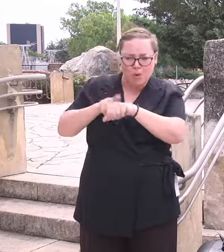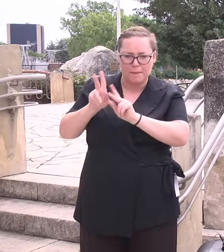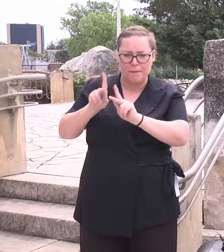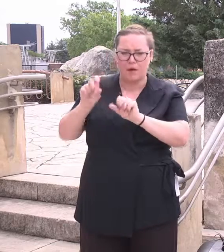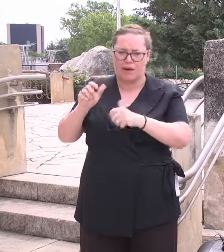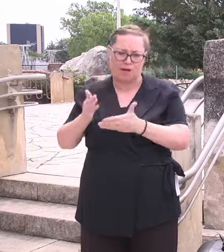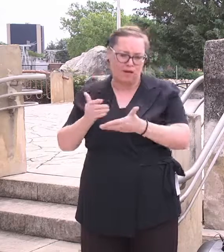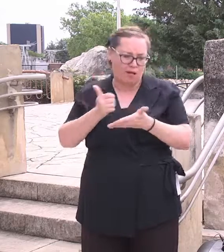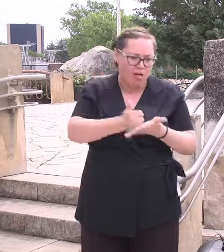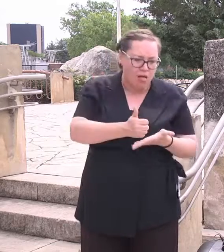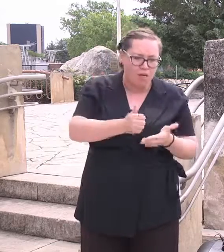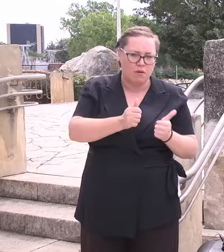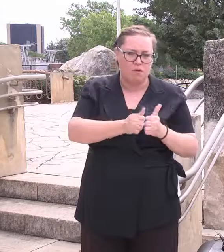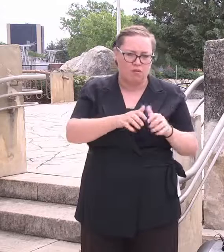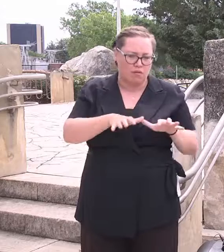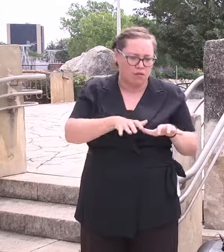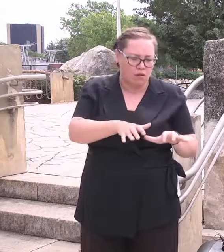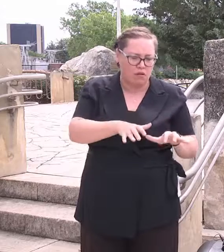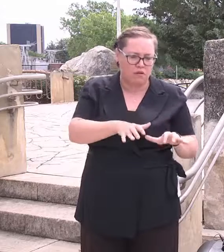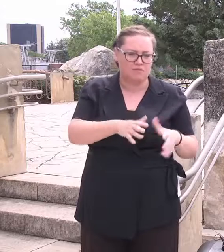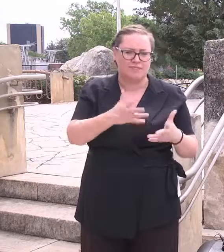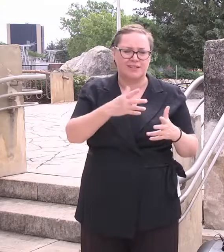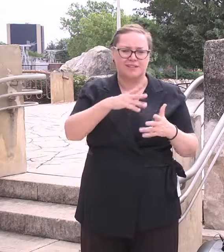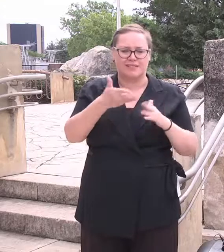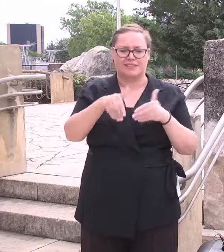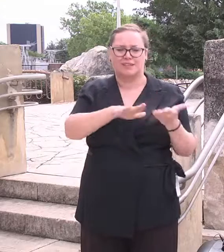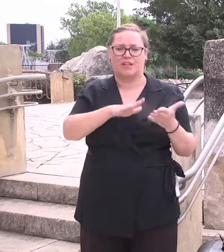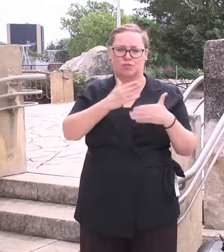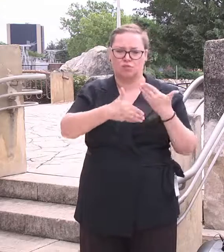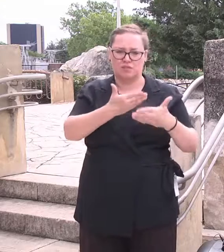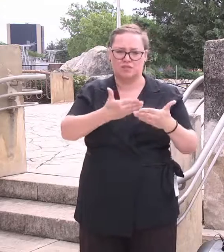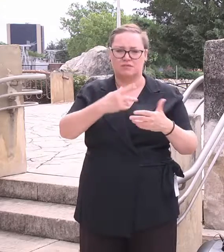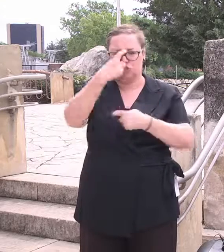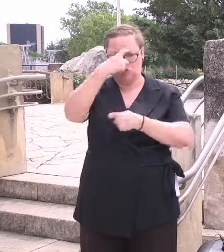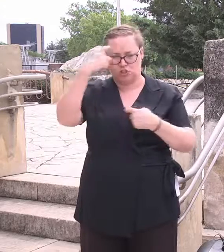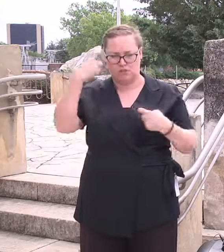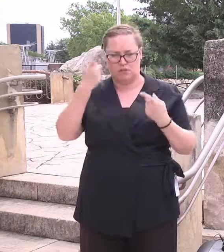and Trauma it started right after Sandy Hook in that tragedy and a group came together and that